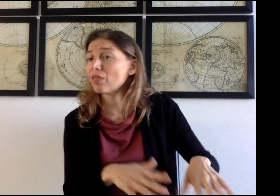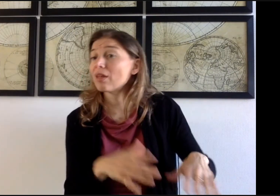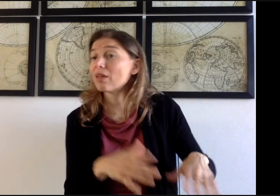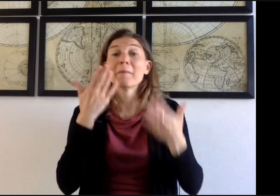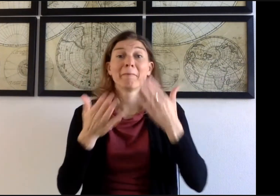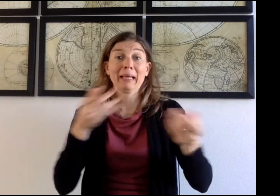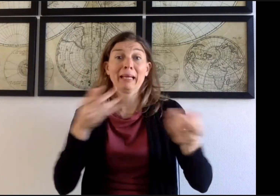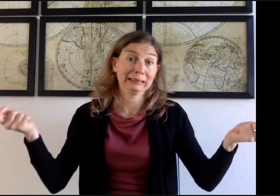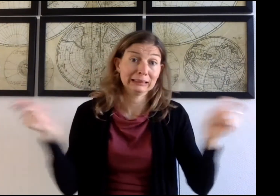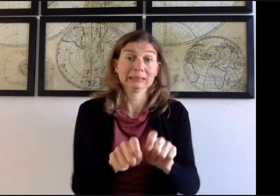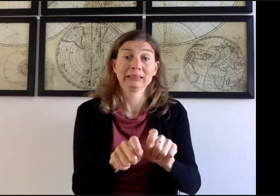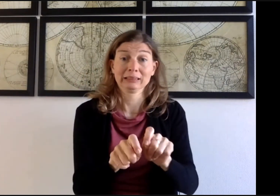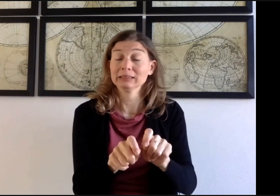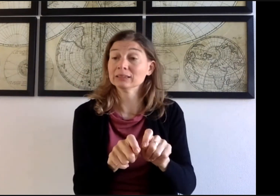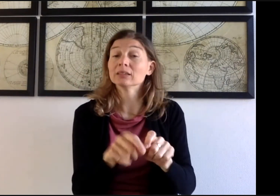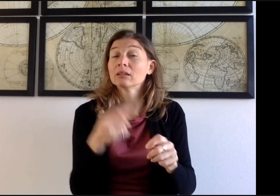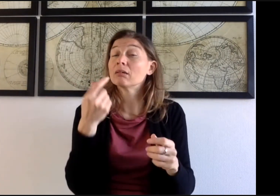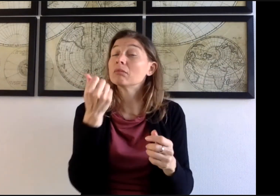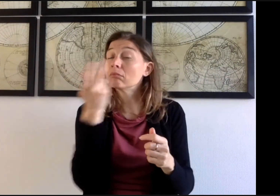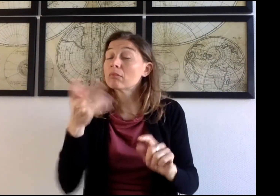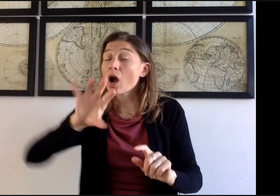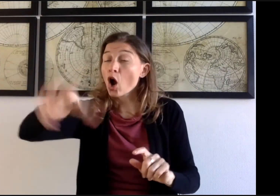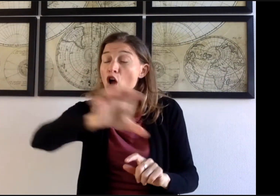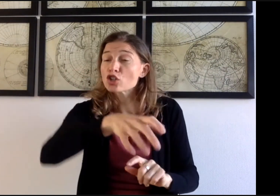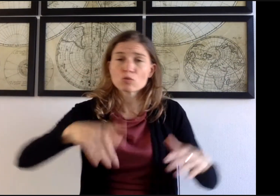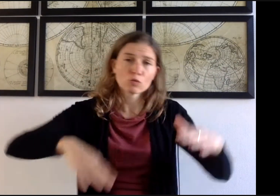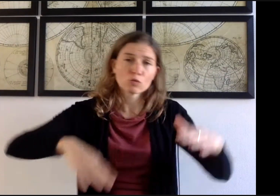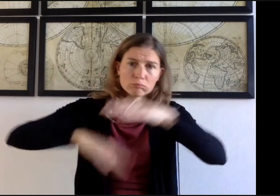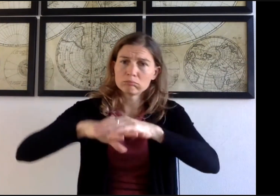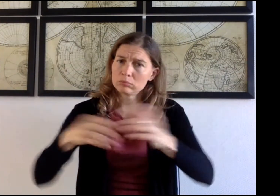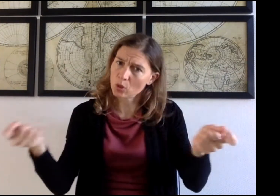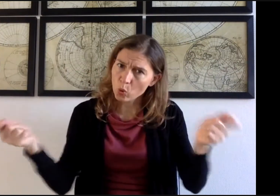people in institution can't leave the institution for any reason.